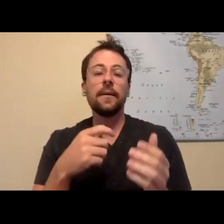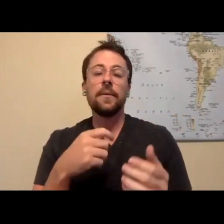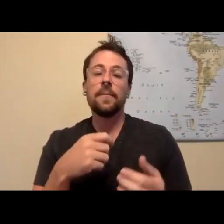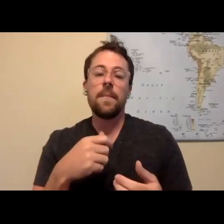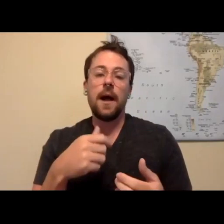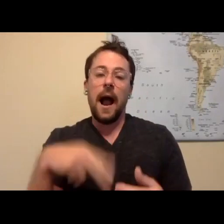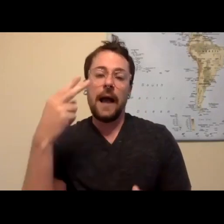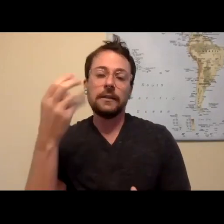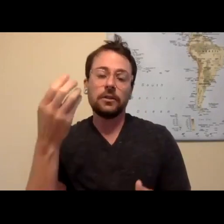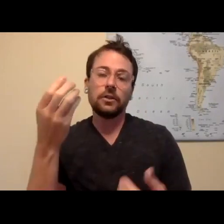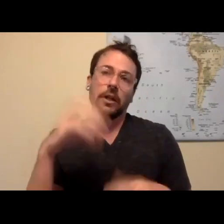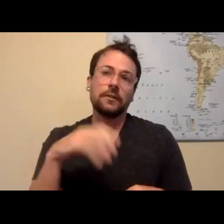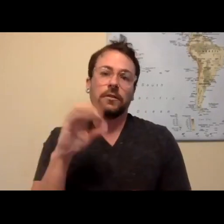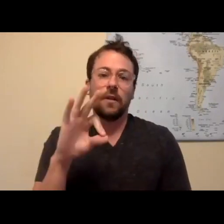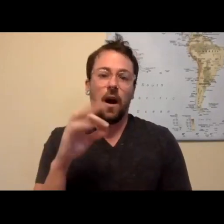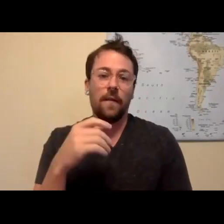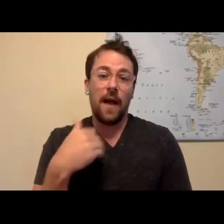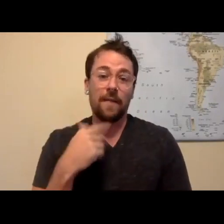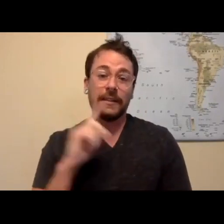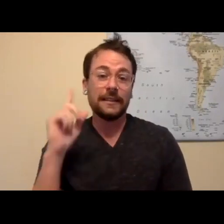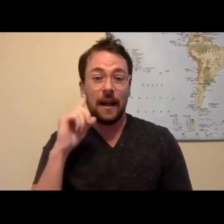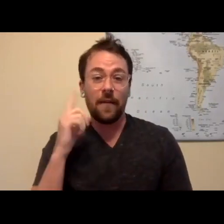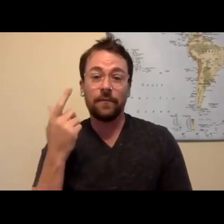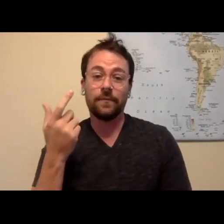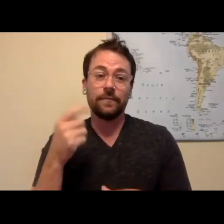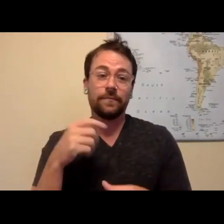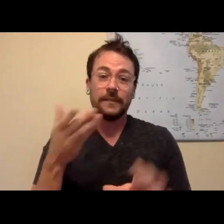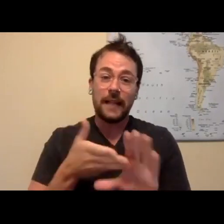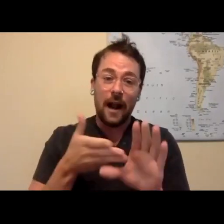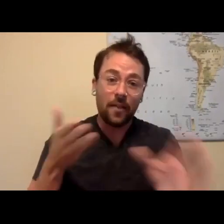. But you'll need to look into those two organizations.